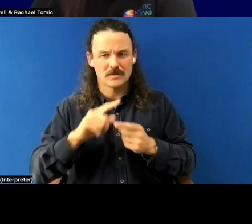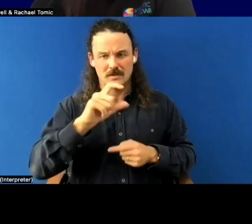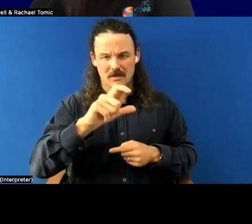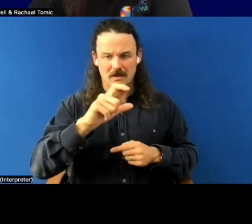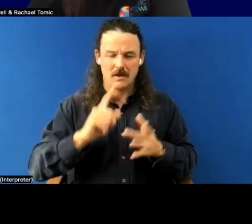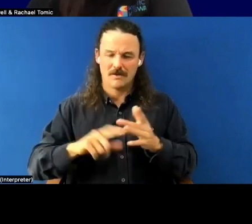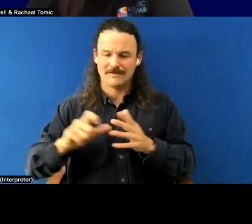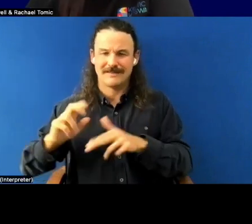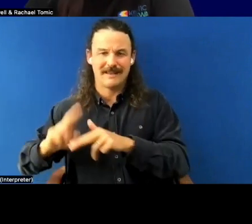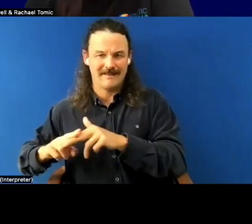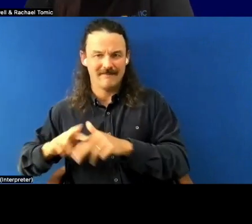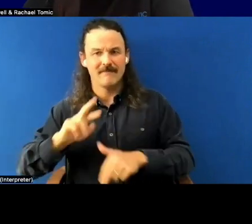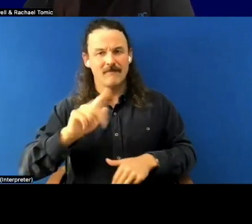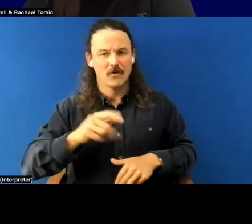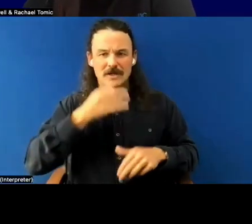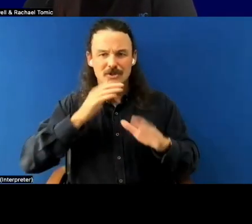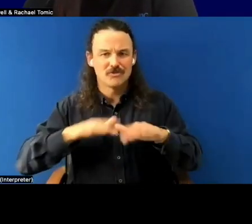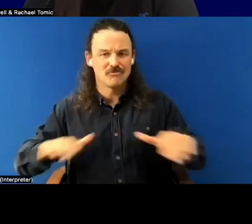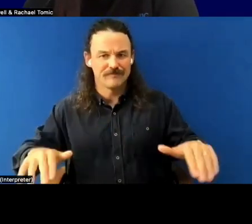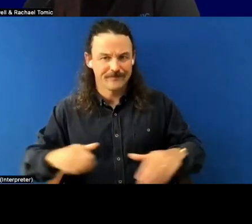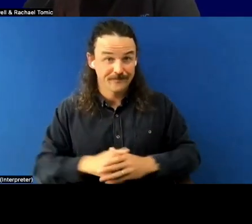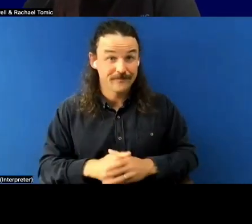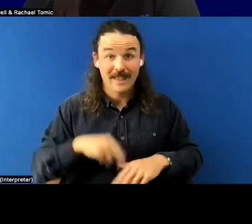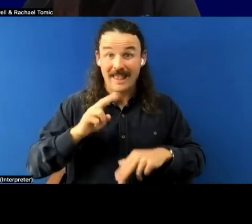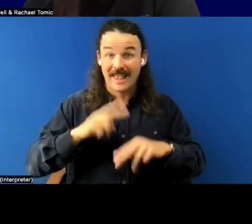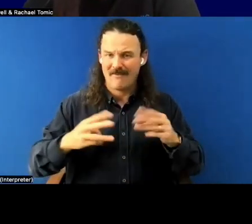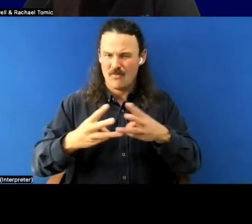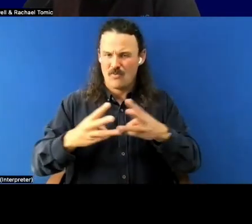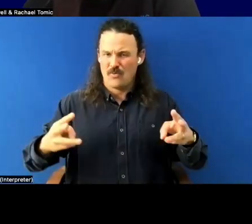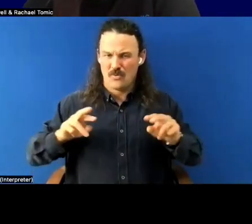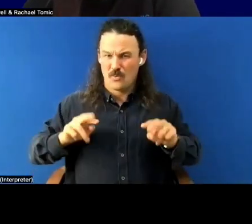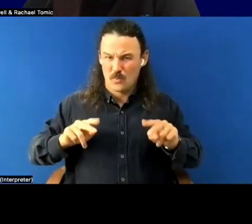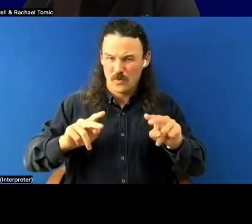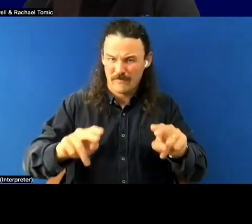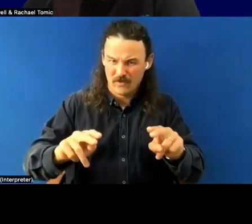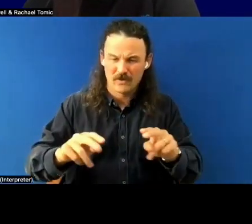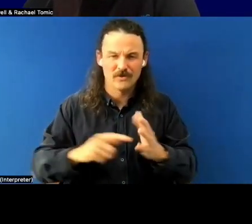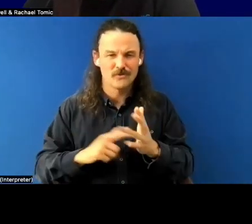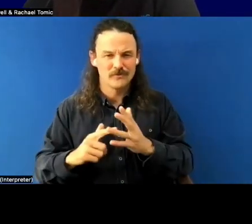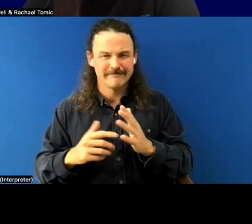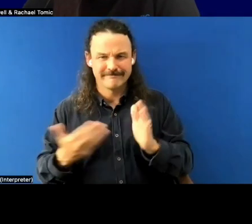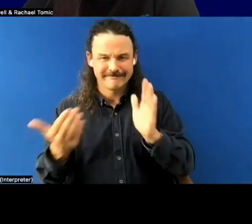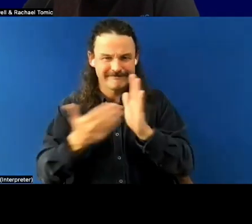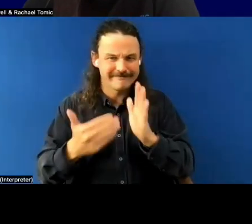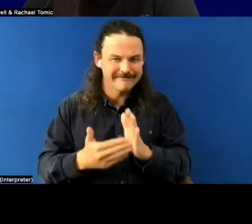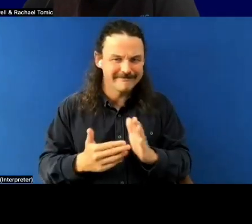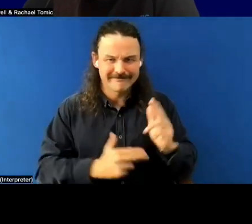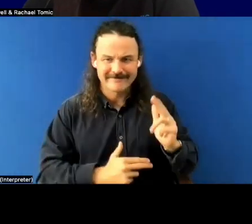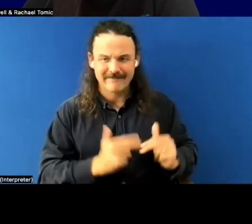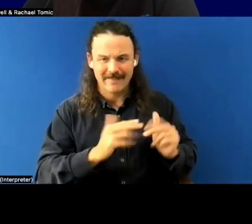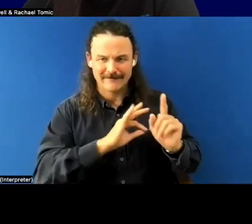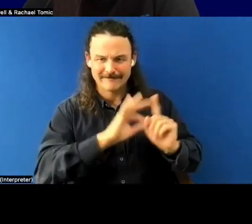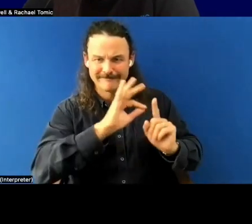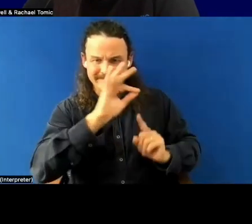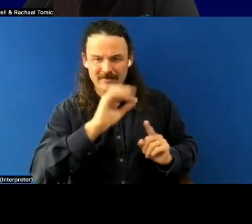The F-words were proposed to further develop the ICF model taking away the idea of fixing an